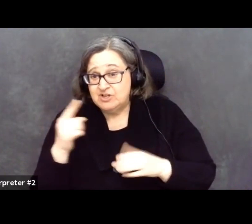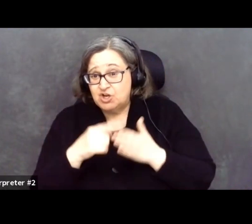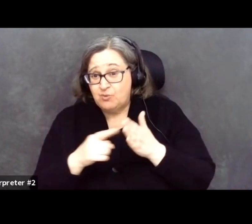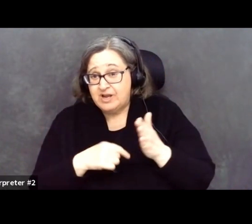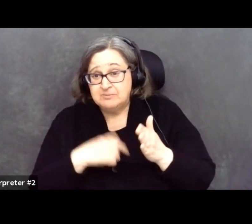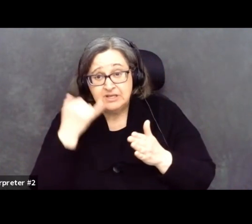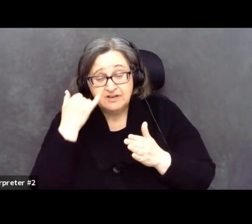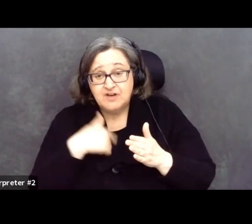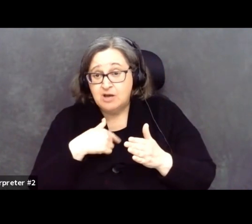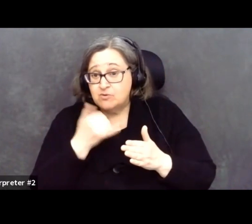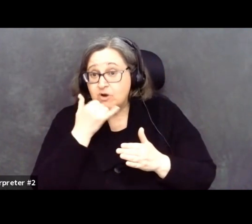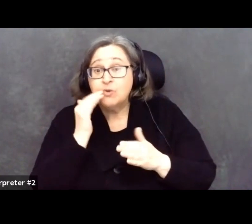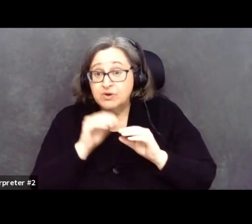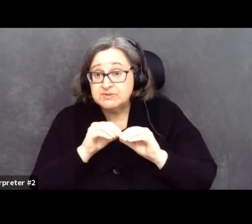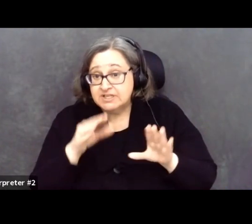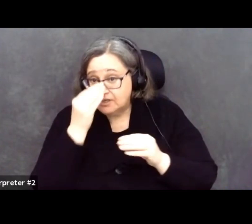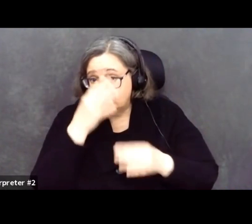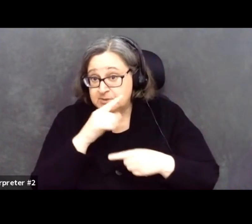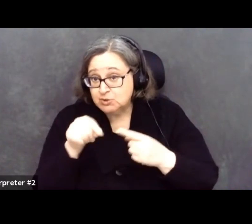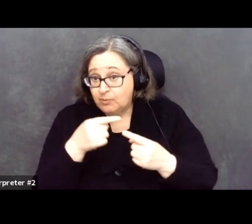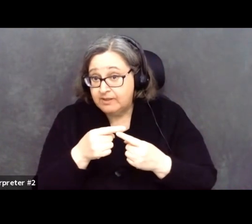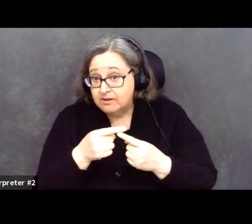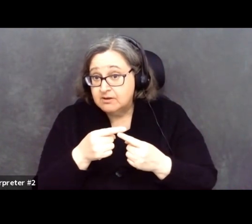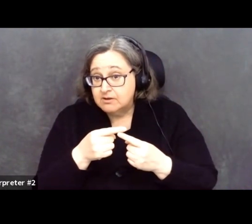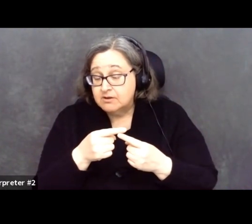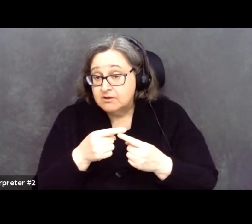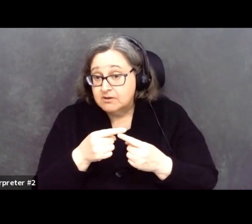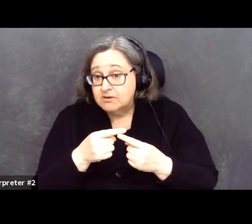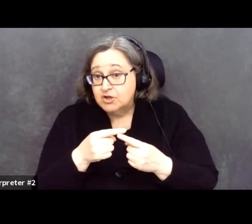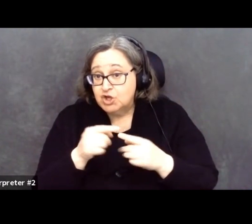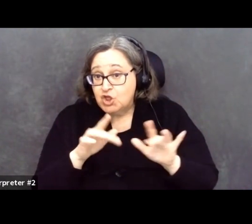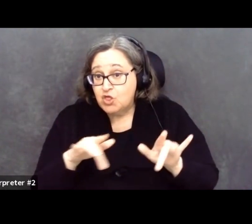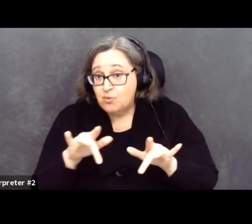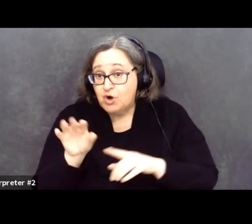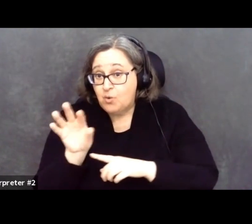We will be sending out information once the recording and the slides are posted.